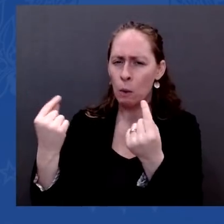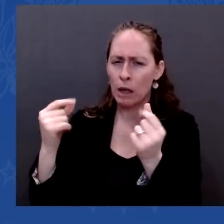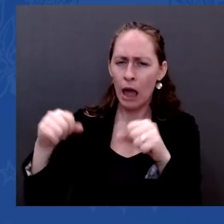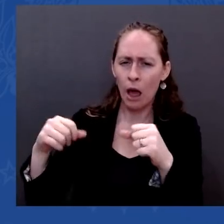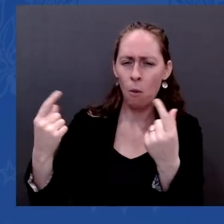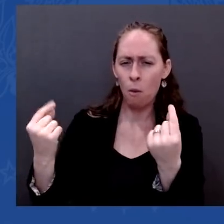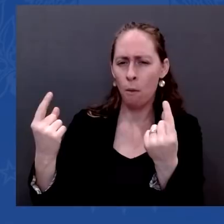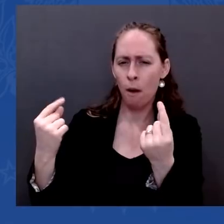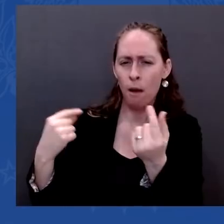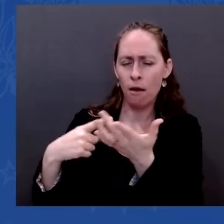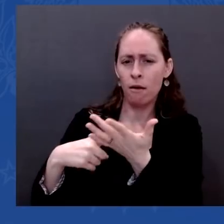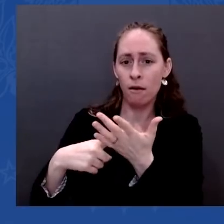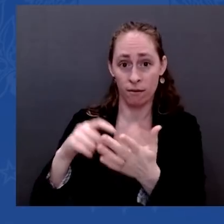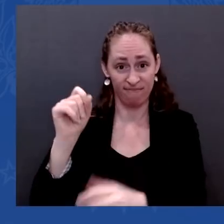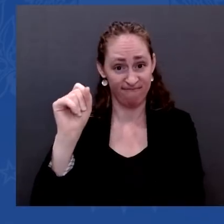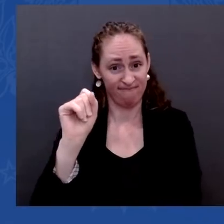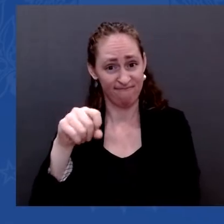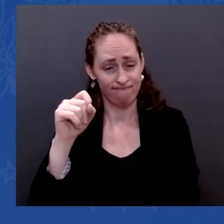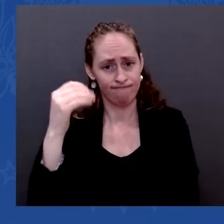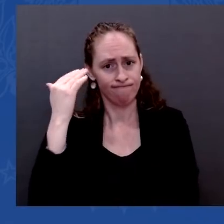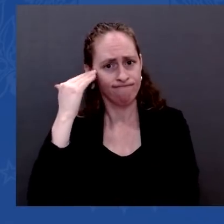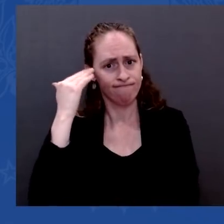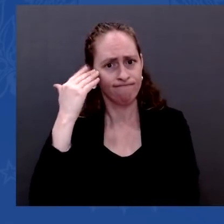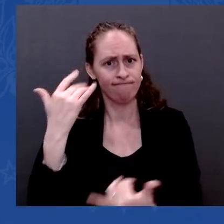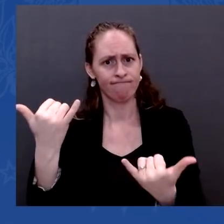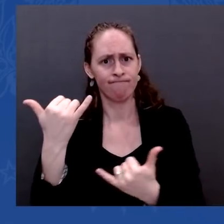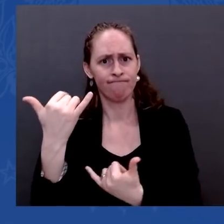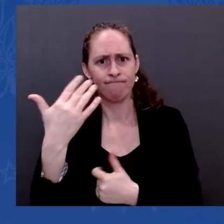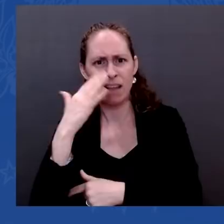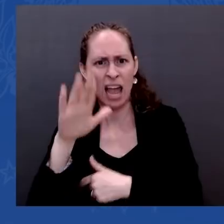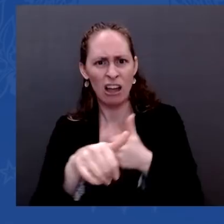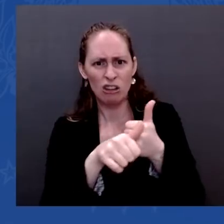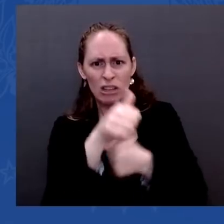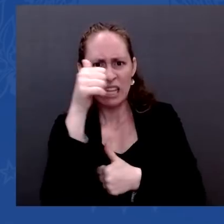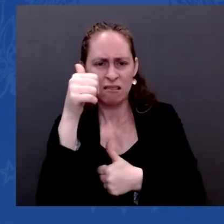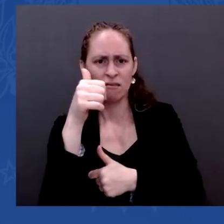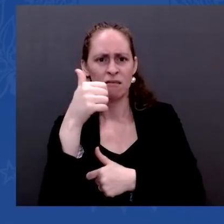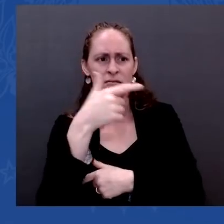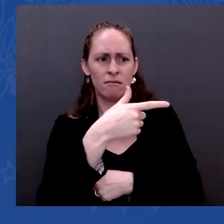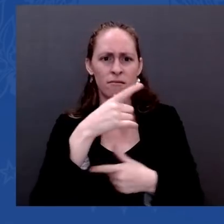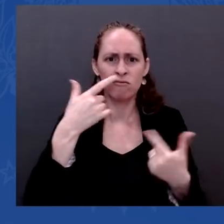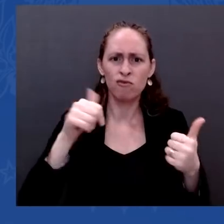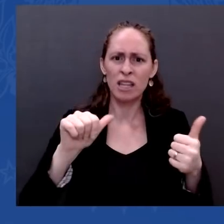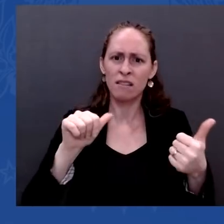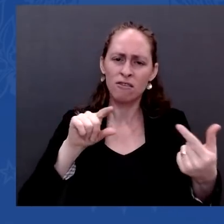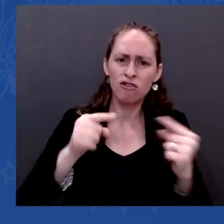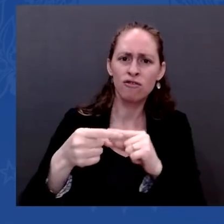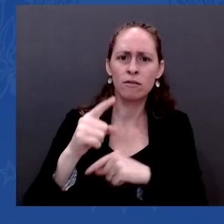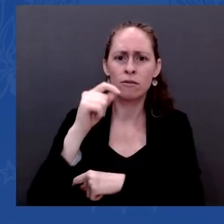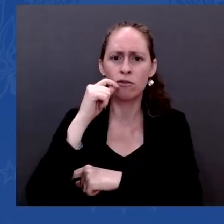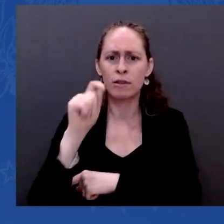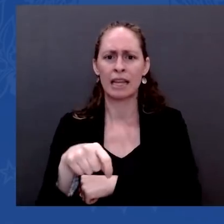against Ukraine, and we cannot remain silent on that. We see the number of Russian troops along the Ukrainian border,